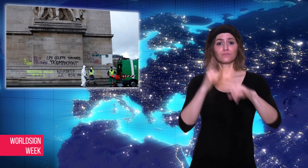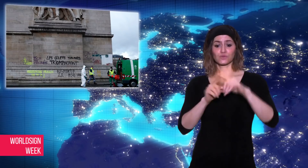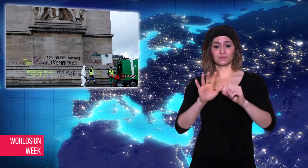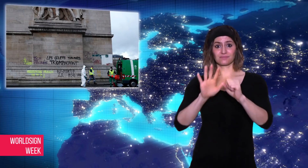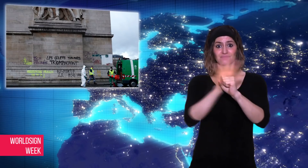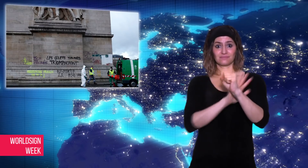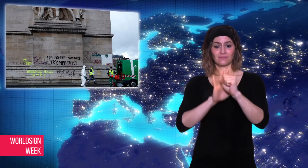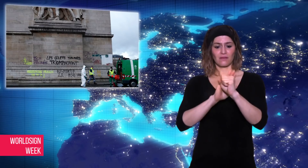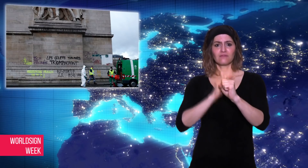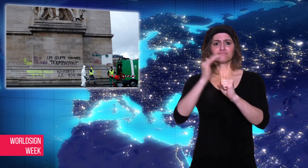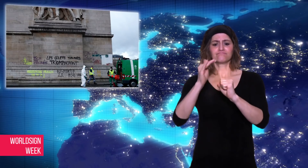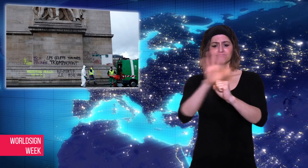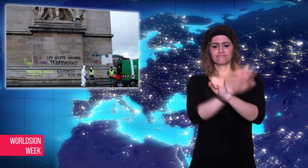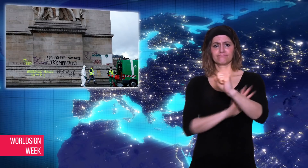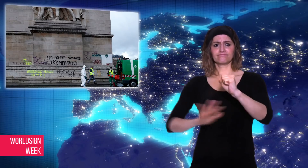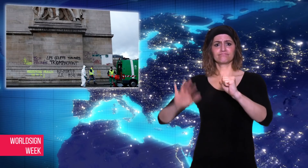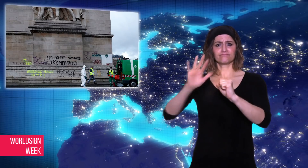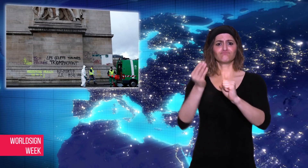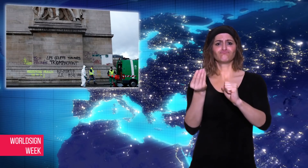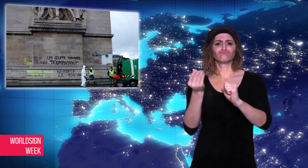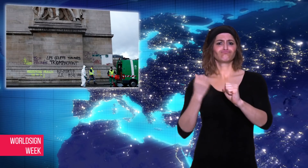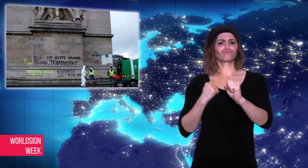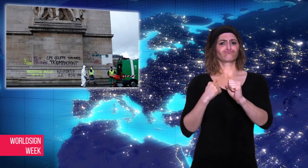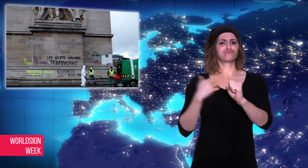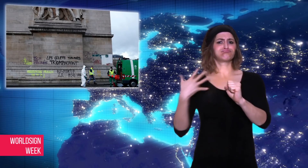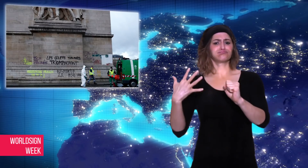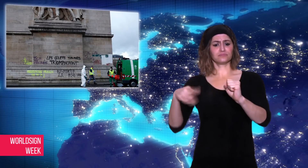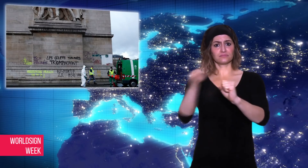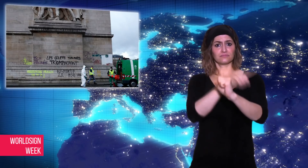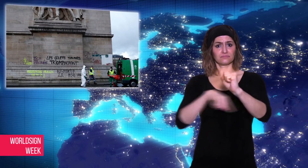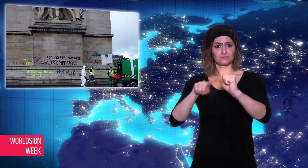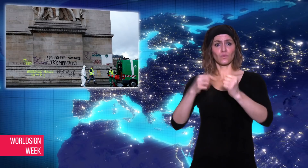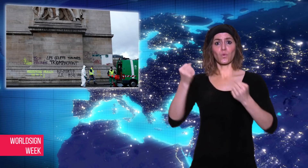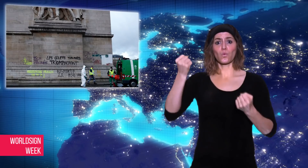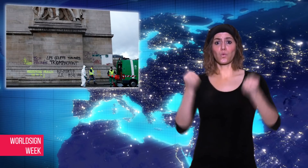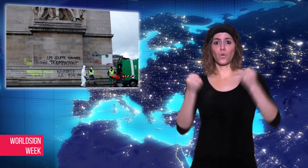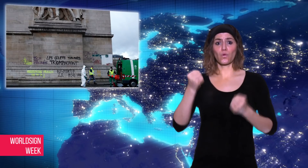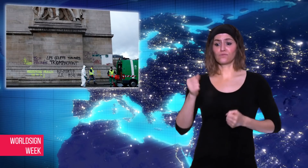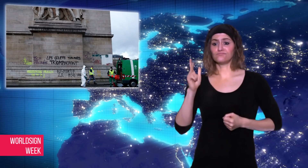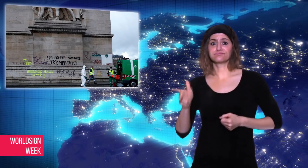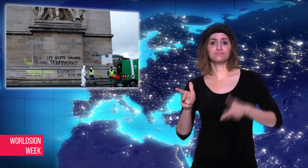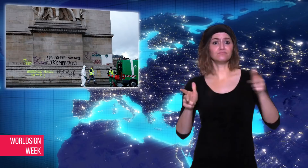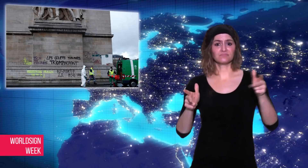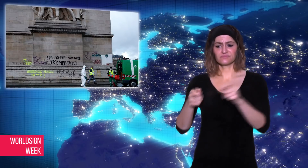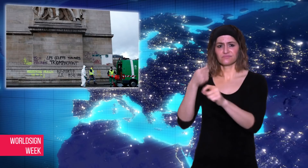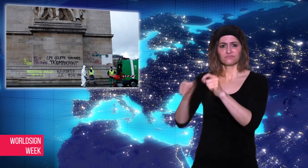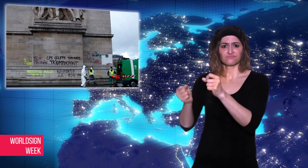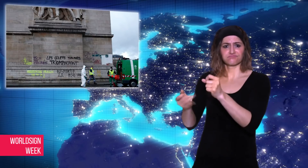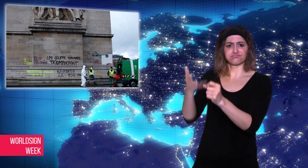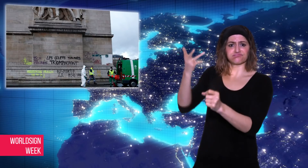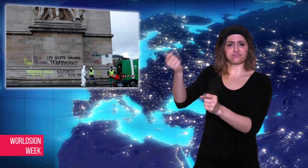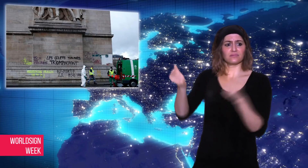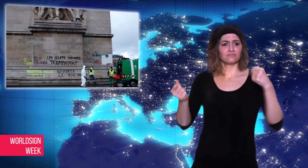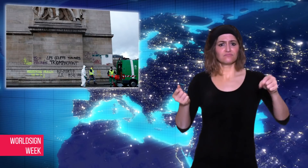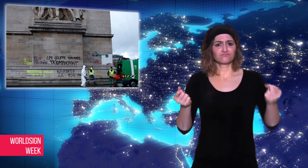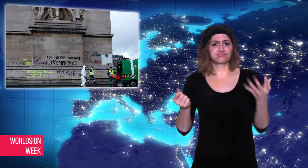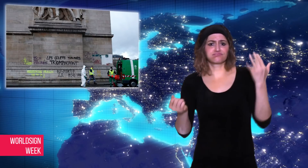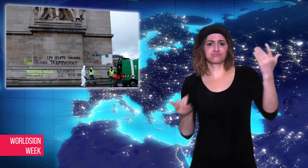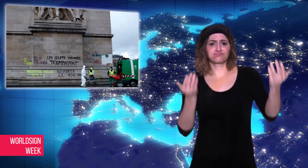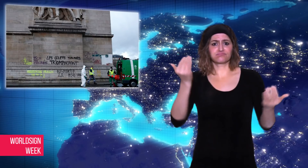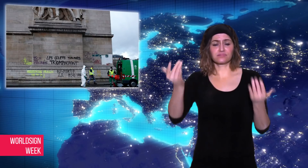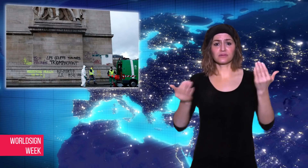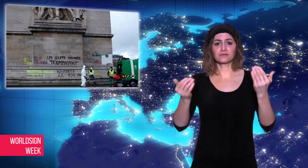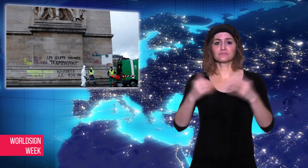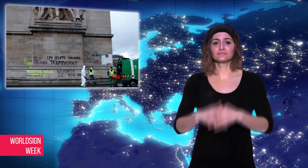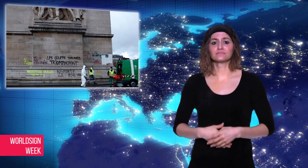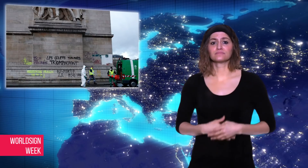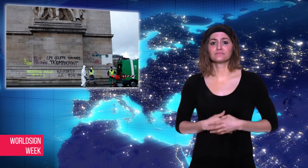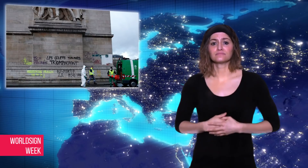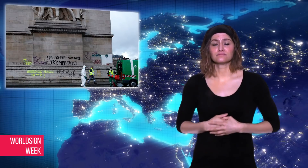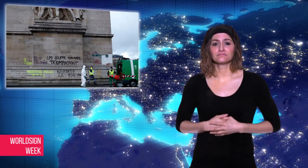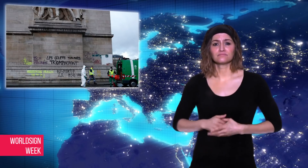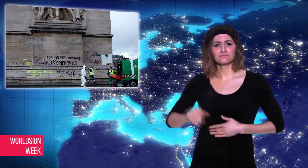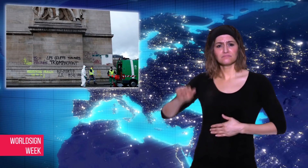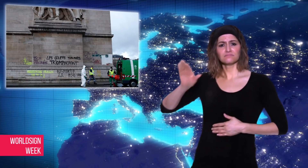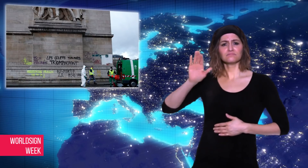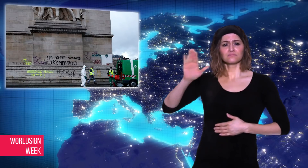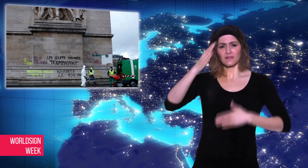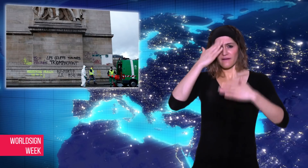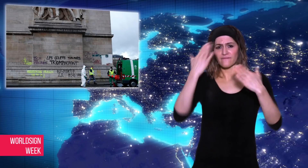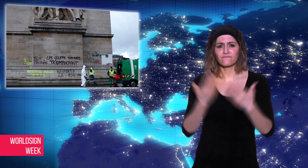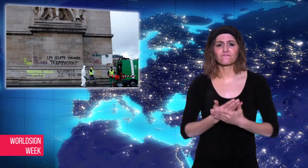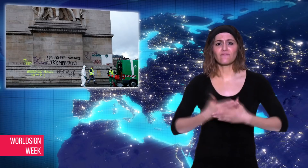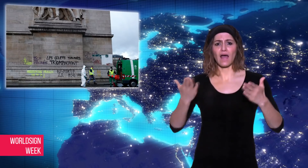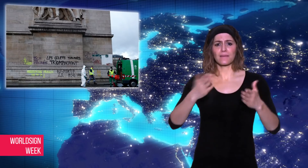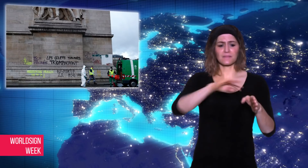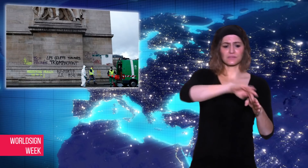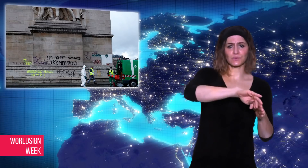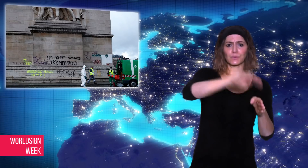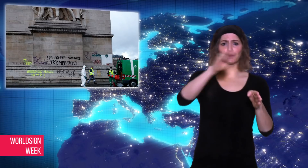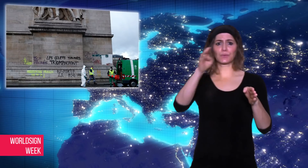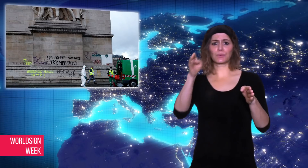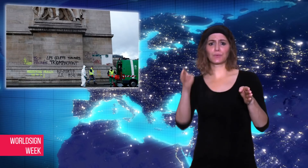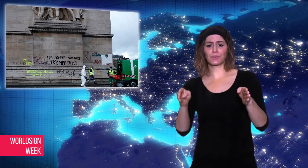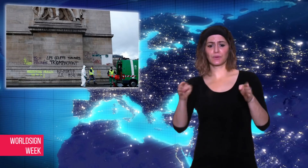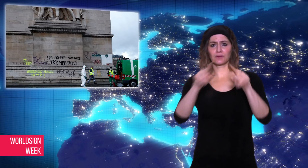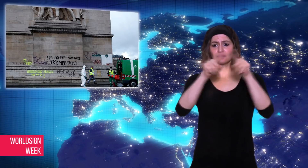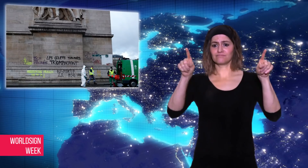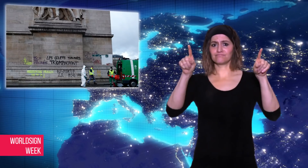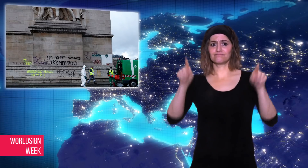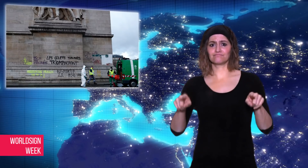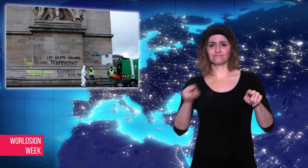The monument, Arc de Triomphe, was vandalized with graffiti.